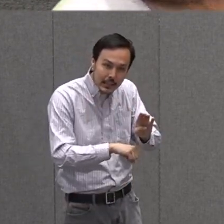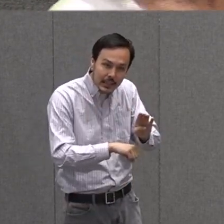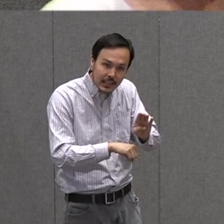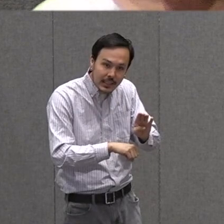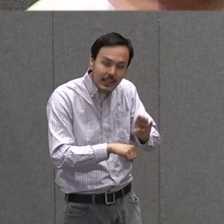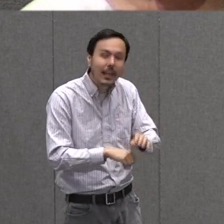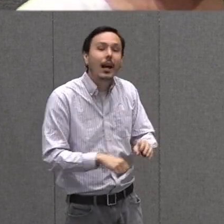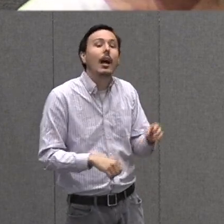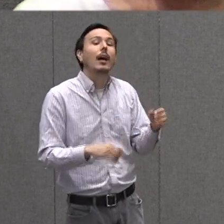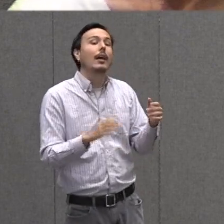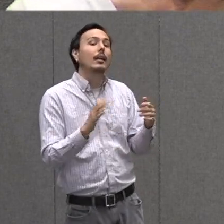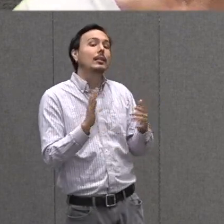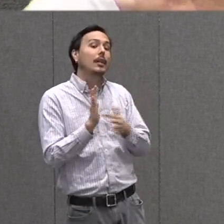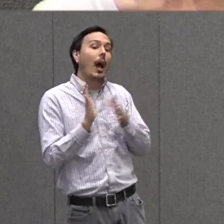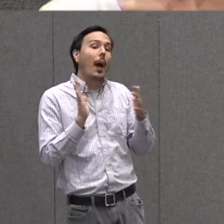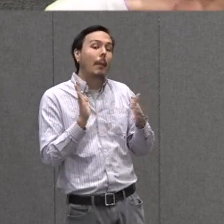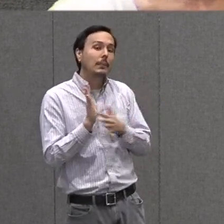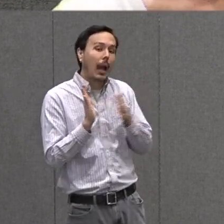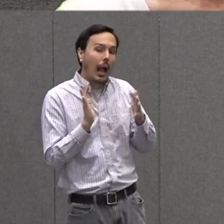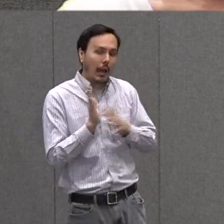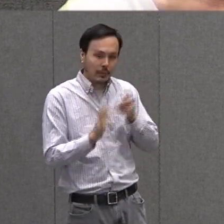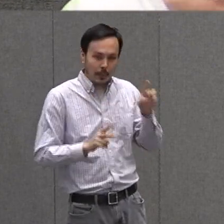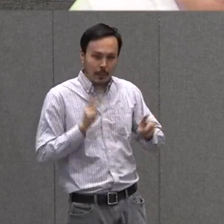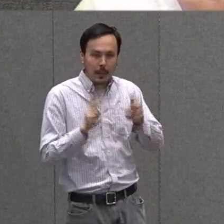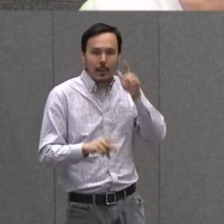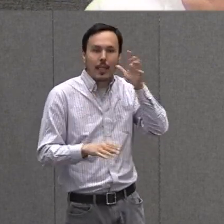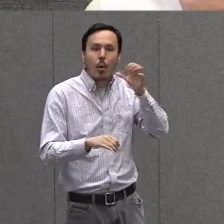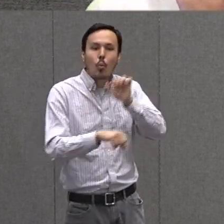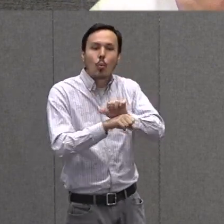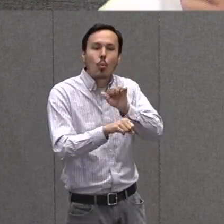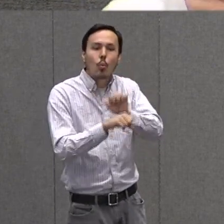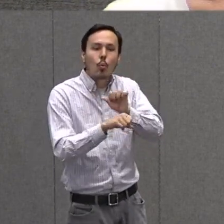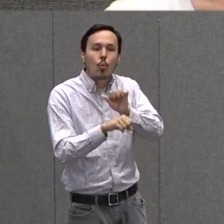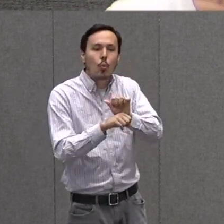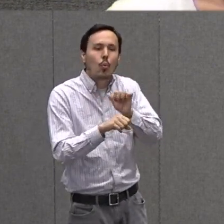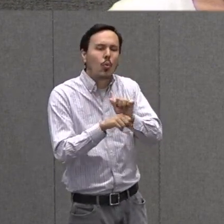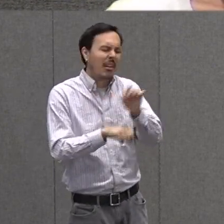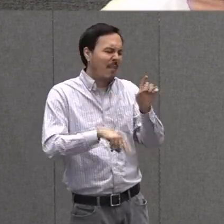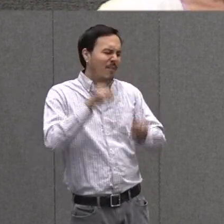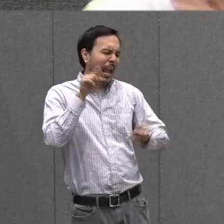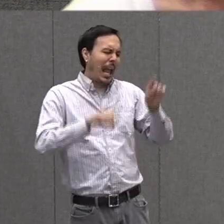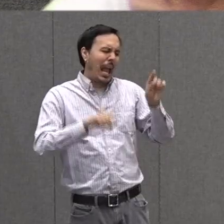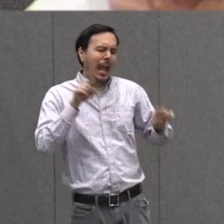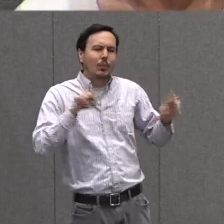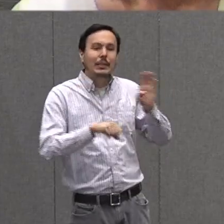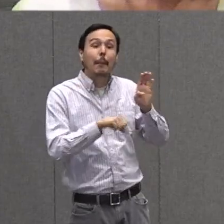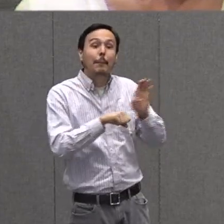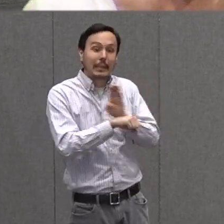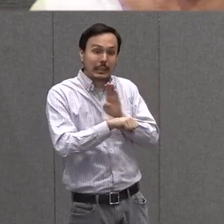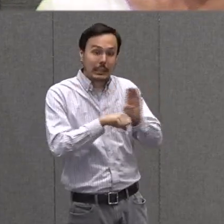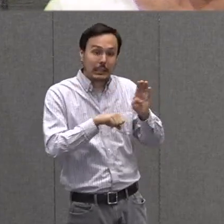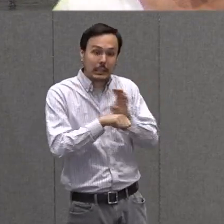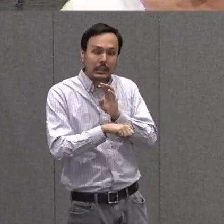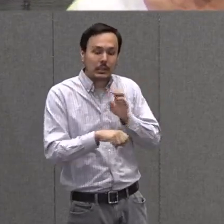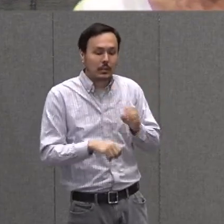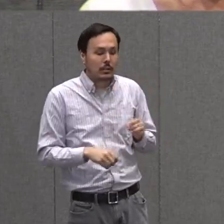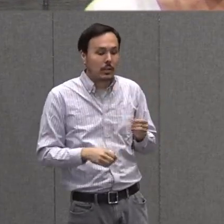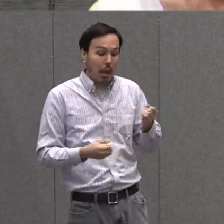Sometimes people work in various businesses and the number of businesses that are out there